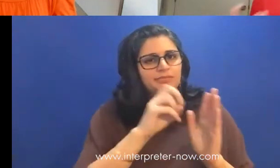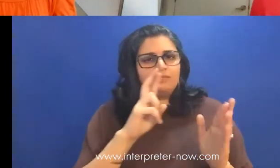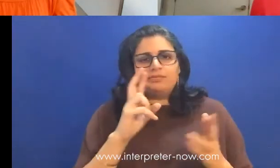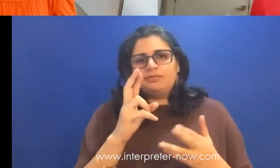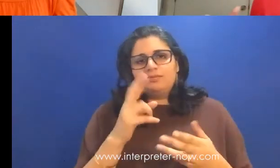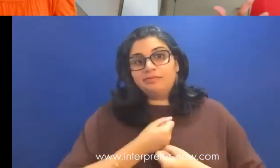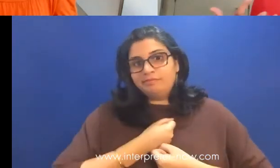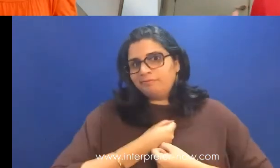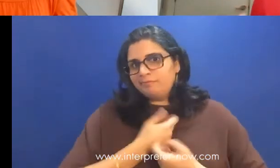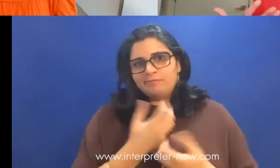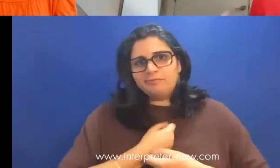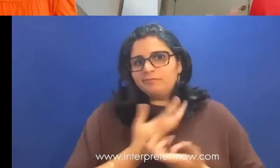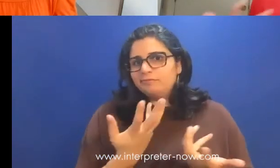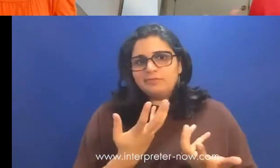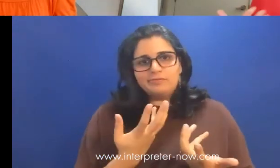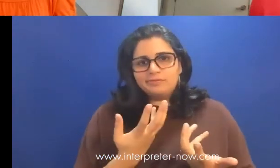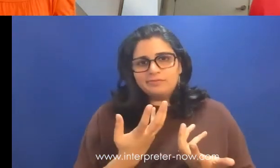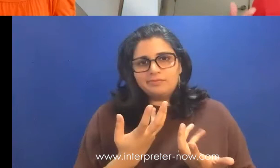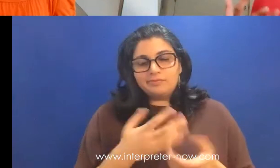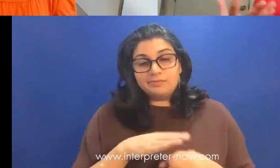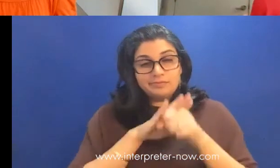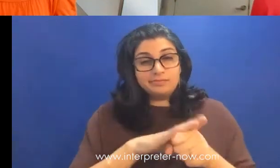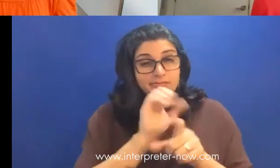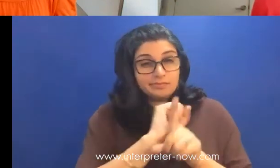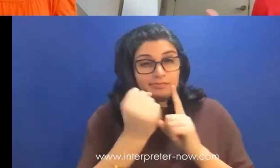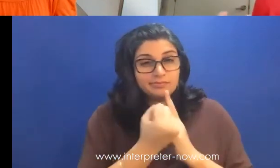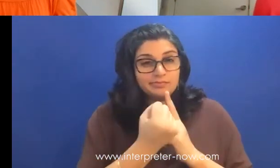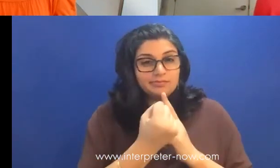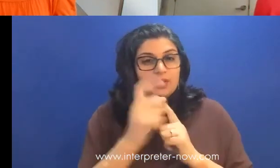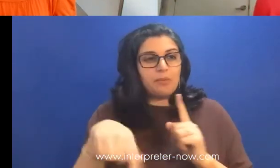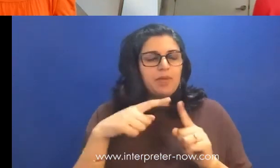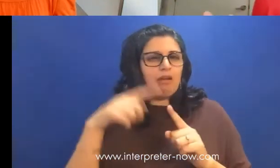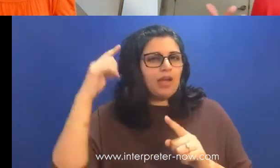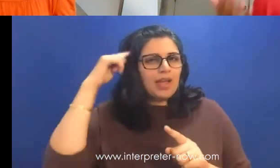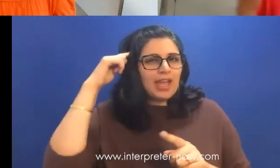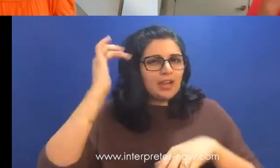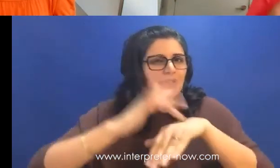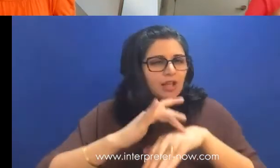sort of stressful situations with having their hair touched, for example, and reading that